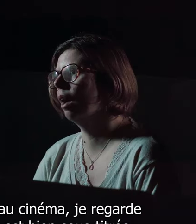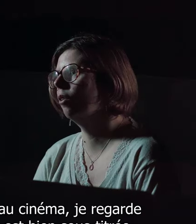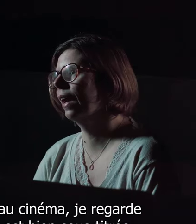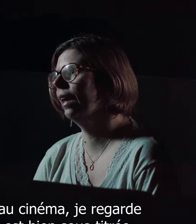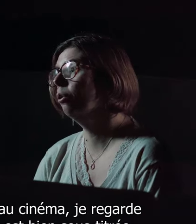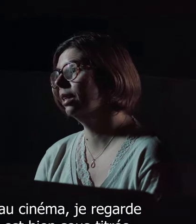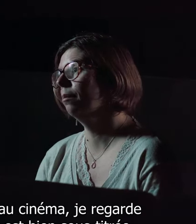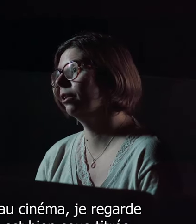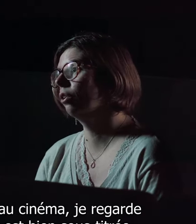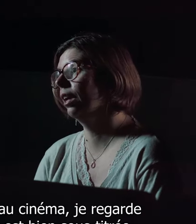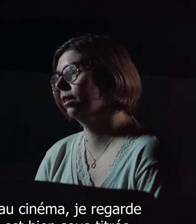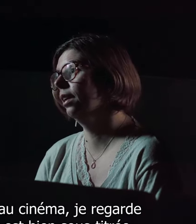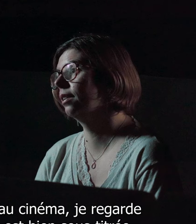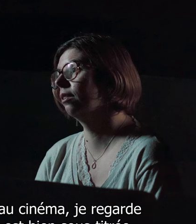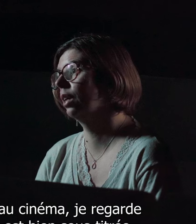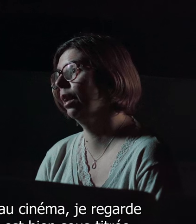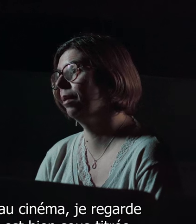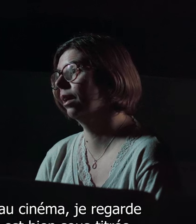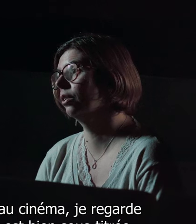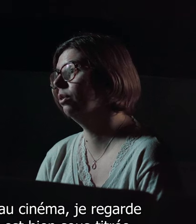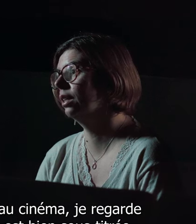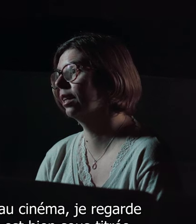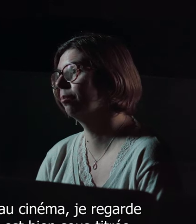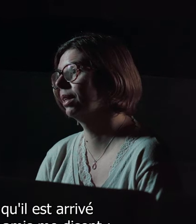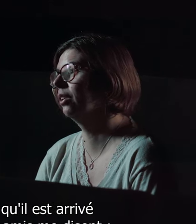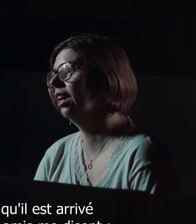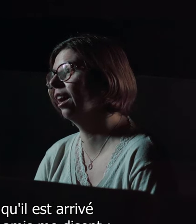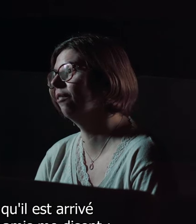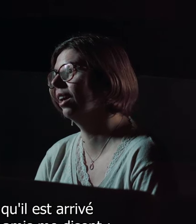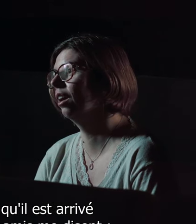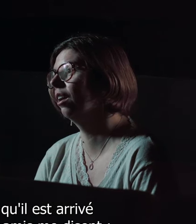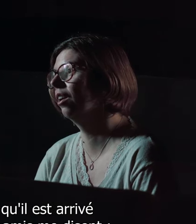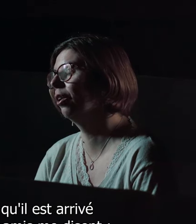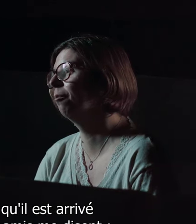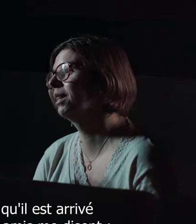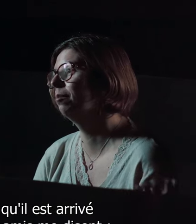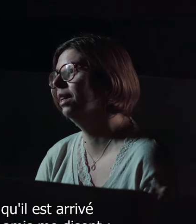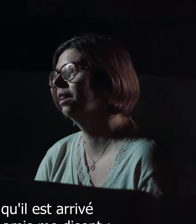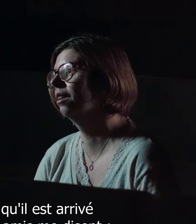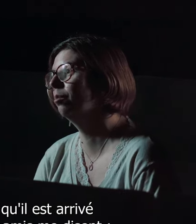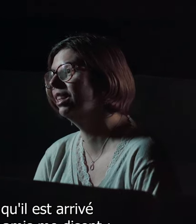Before going to the cinema, I check if the screening is well subtitled because my friends have sometimes said to me: